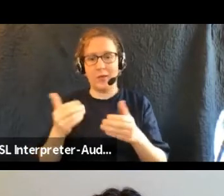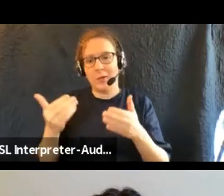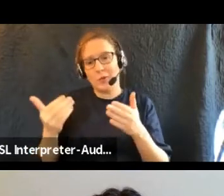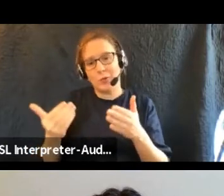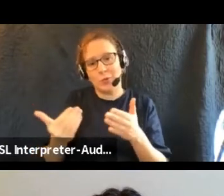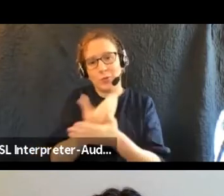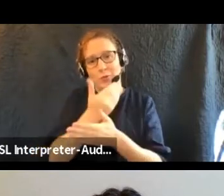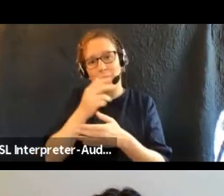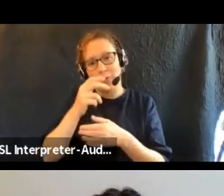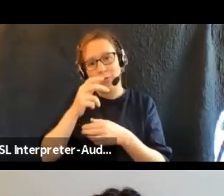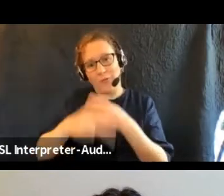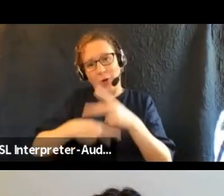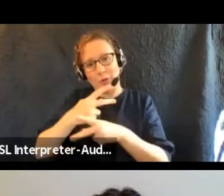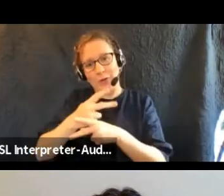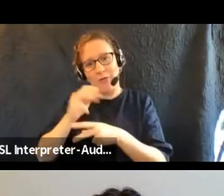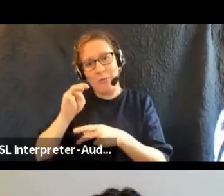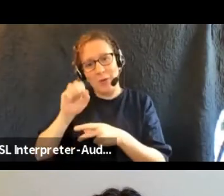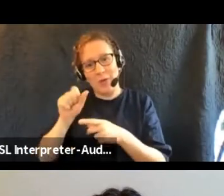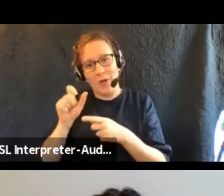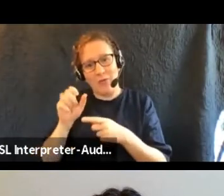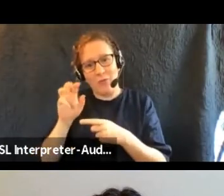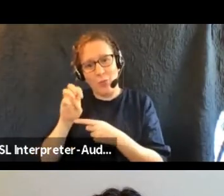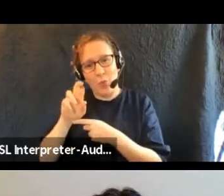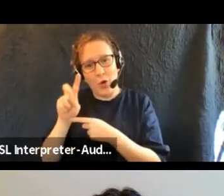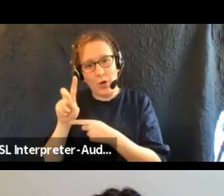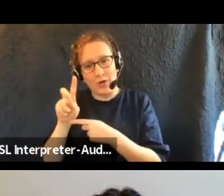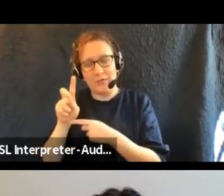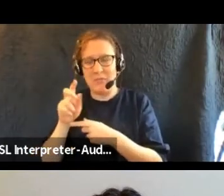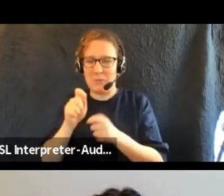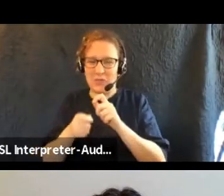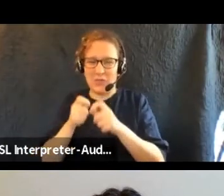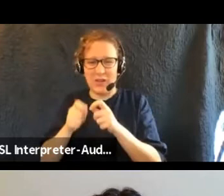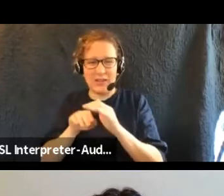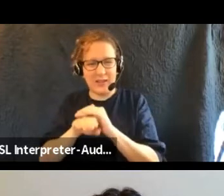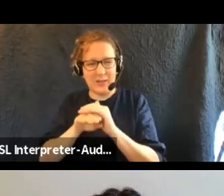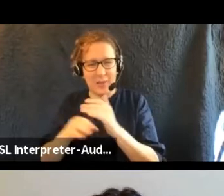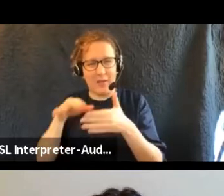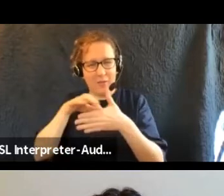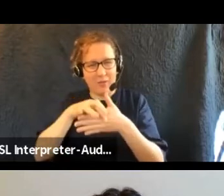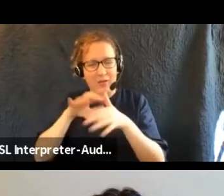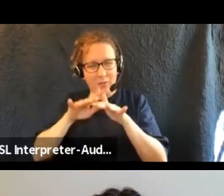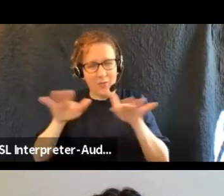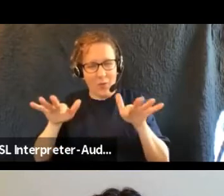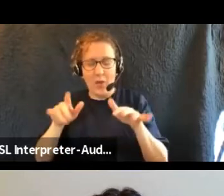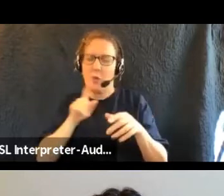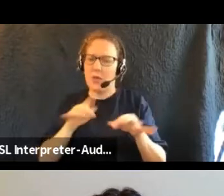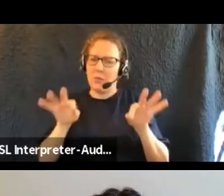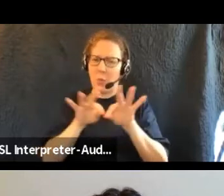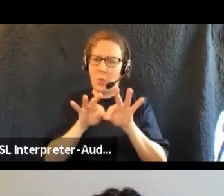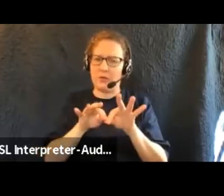Word it might change some of the accessibility content and so forth. So it's important to make sure it's ongoing.